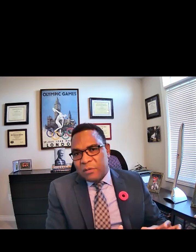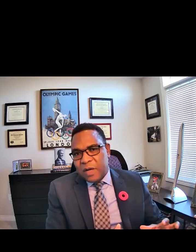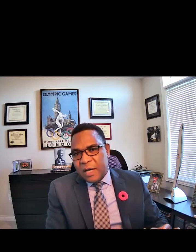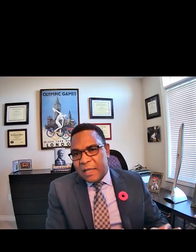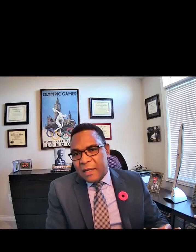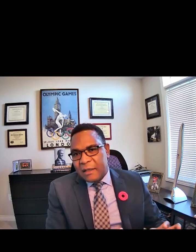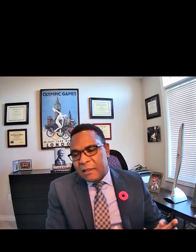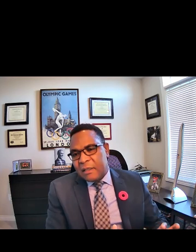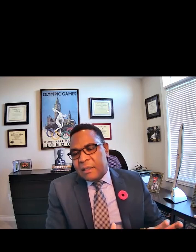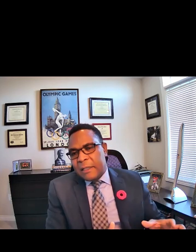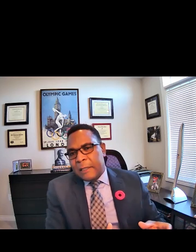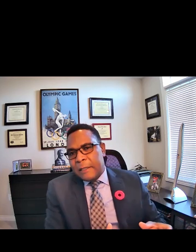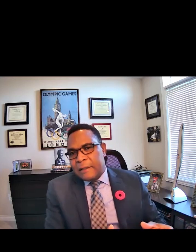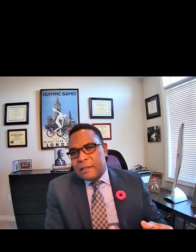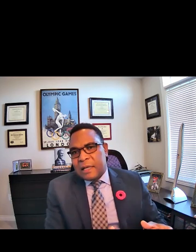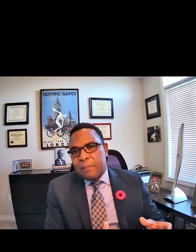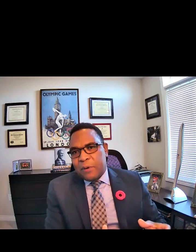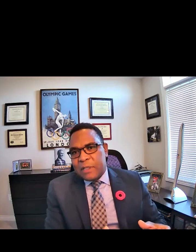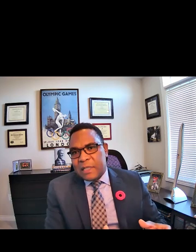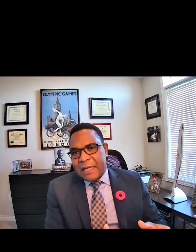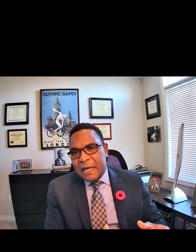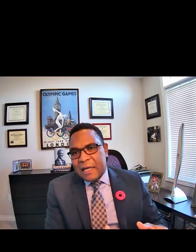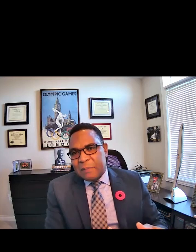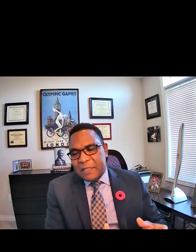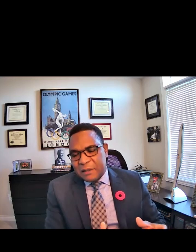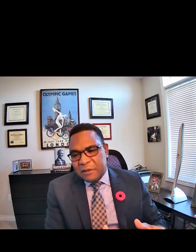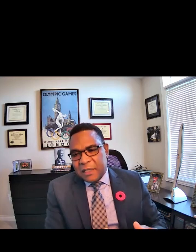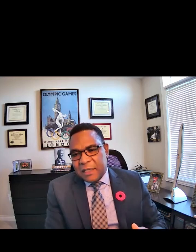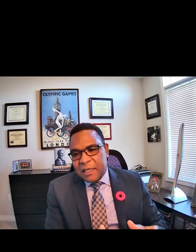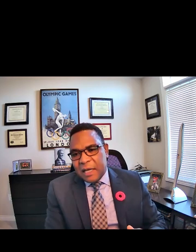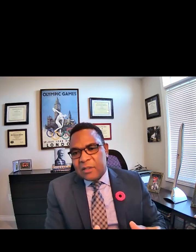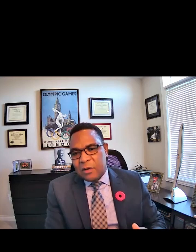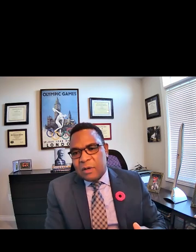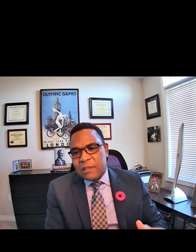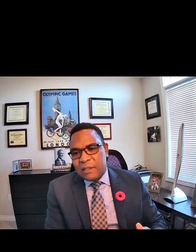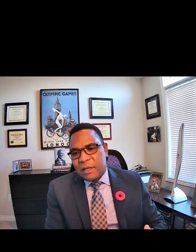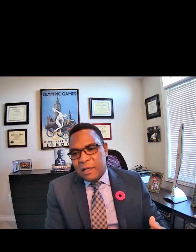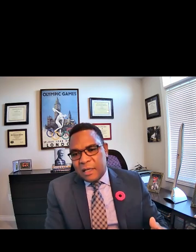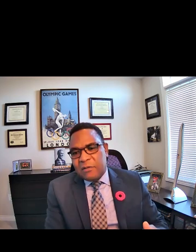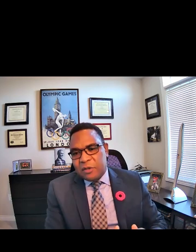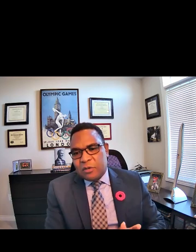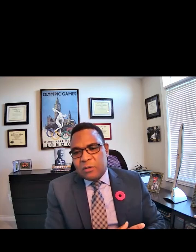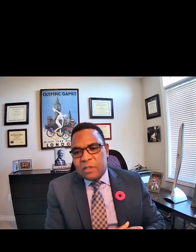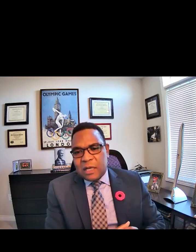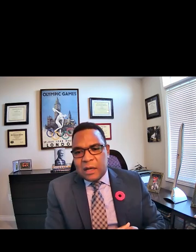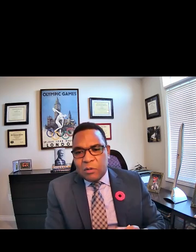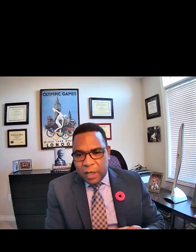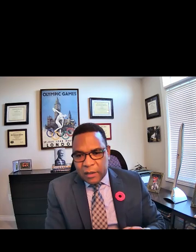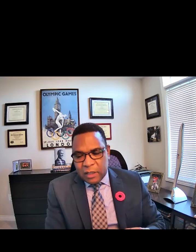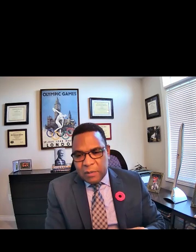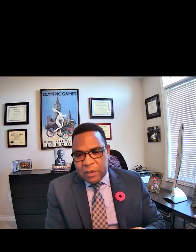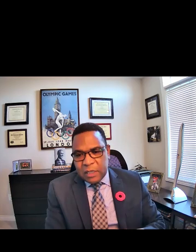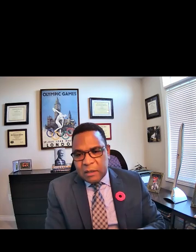other supports that are specifically geared towards individuals that we are talking about